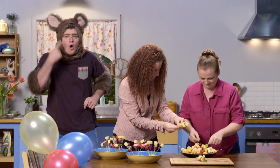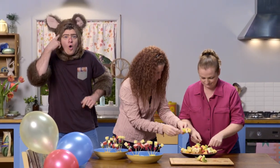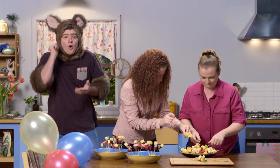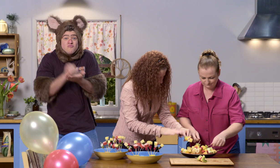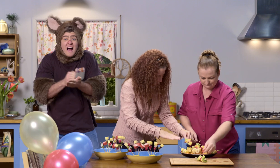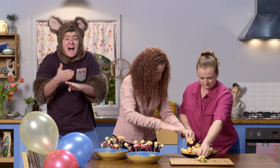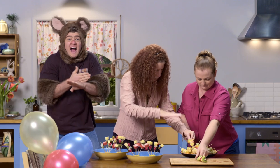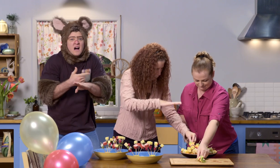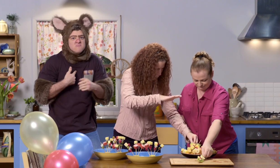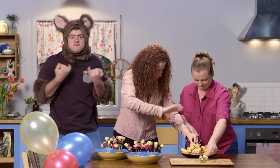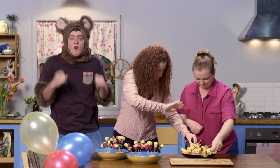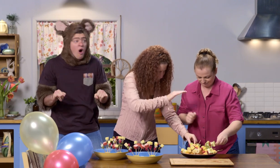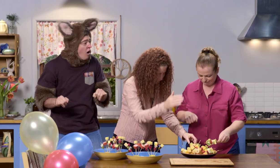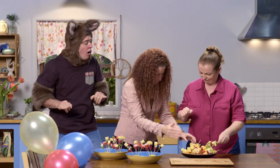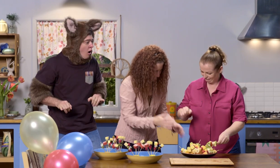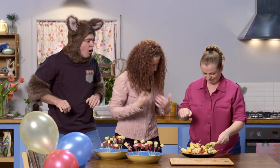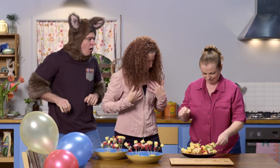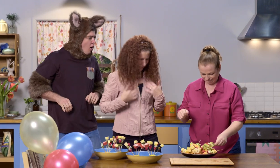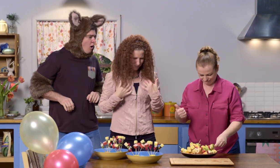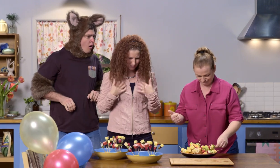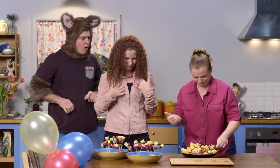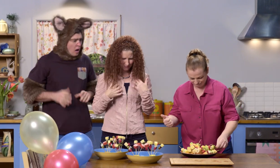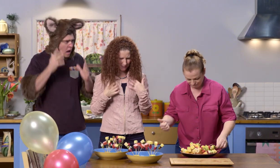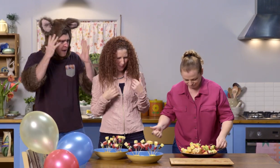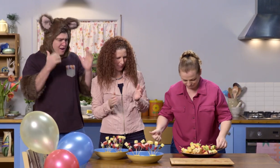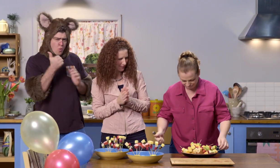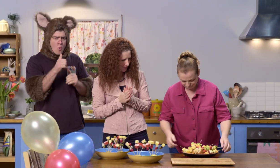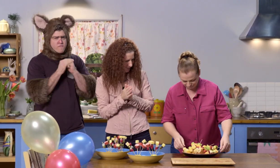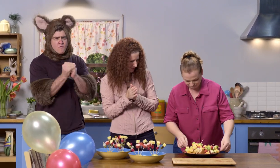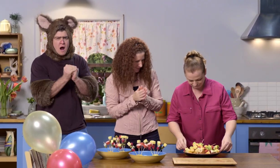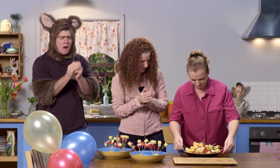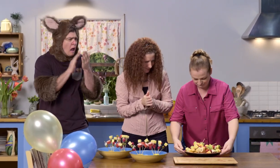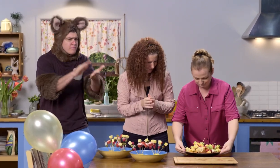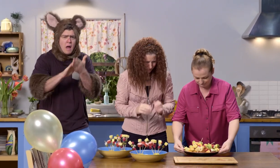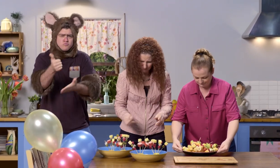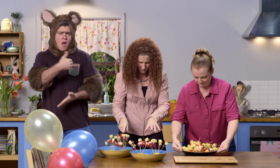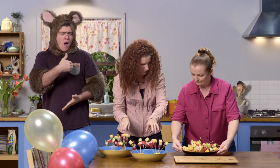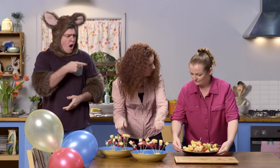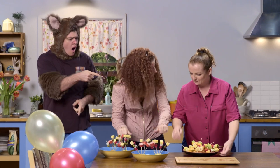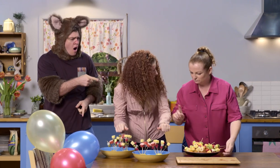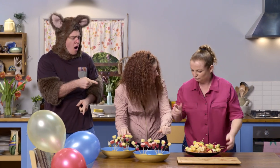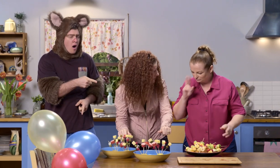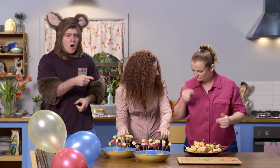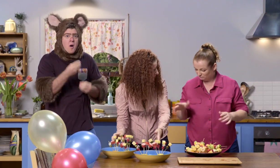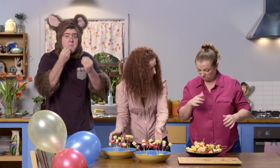Oh, I thought I was right the first time, but I was wrong. Amanda is such a good friend and is always helping.